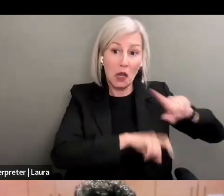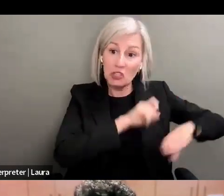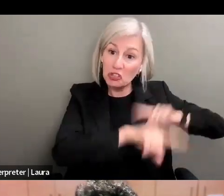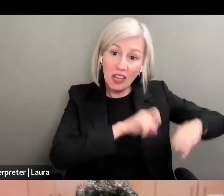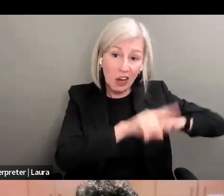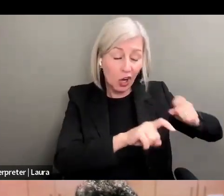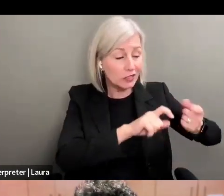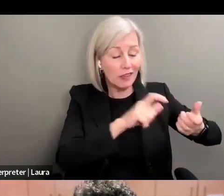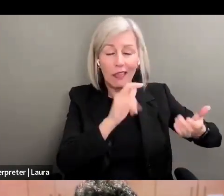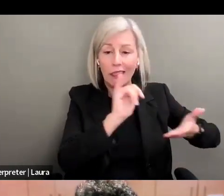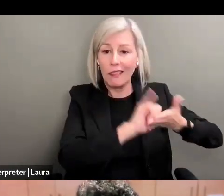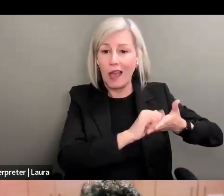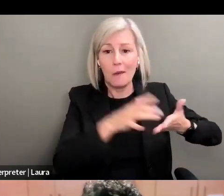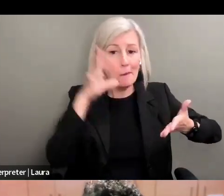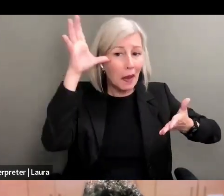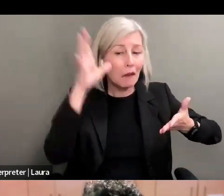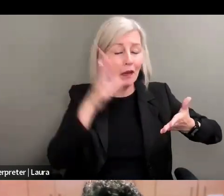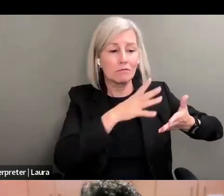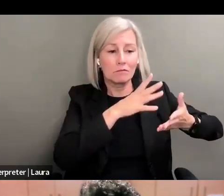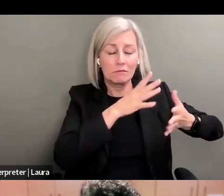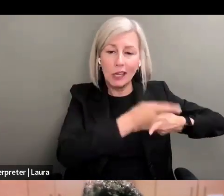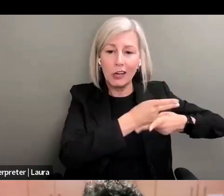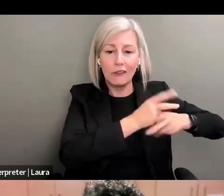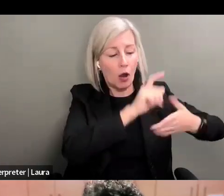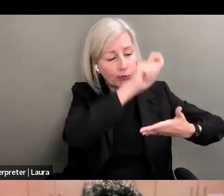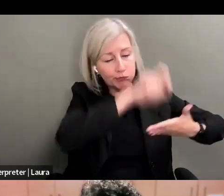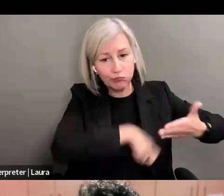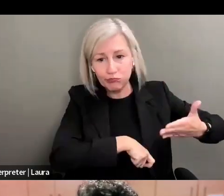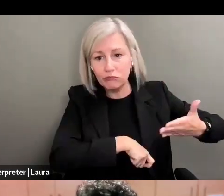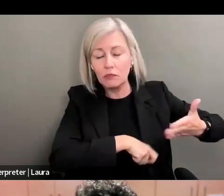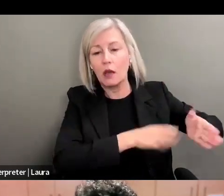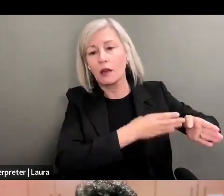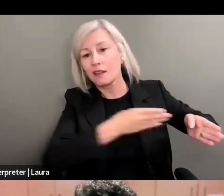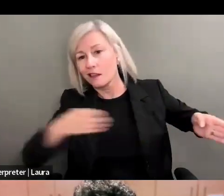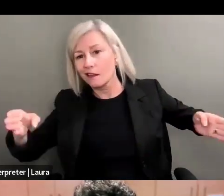by a caregiver or teacher to a full functional listening evaluation with